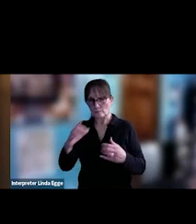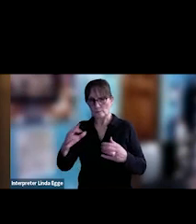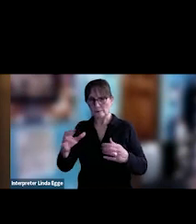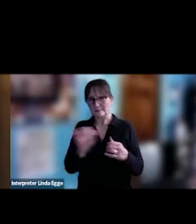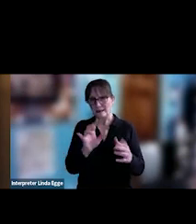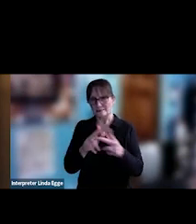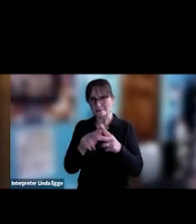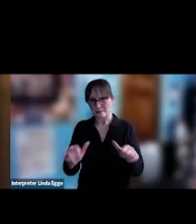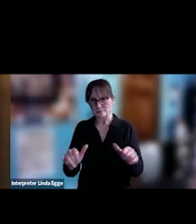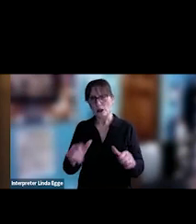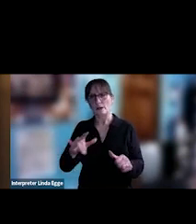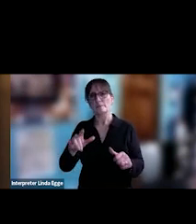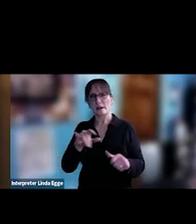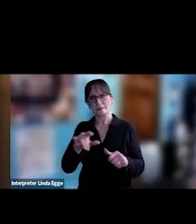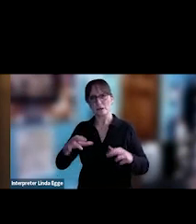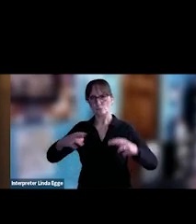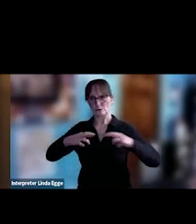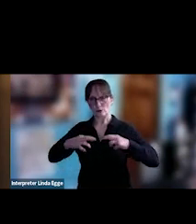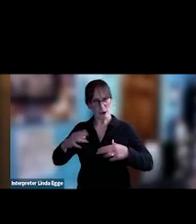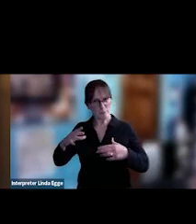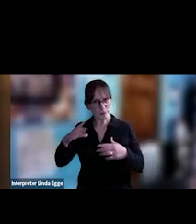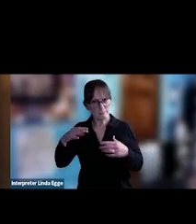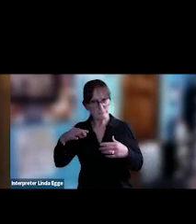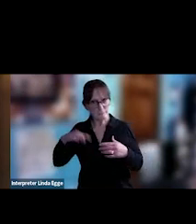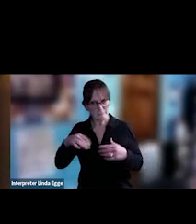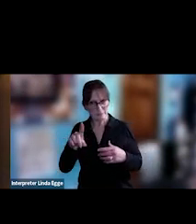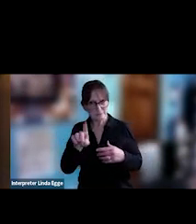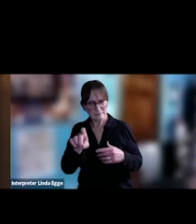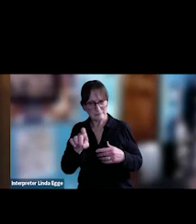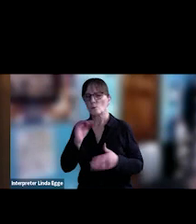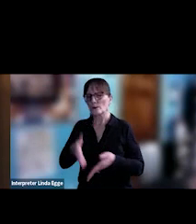So we've asked them to change the wording of this question